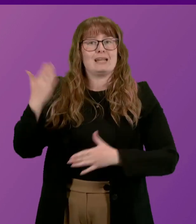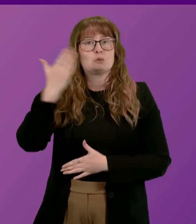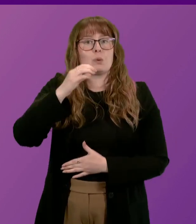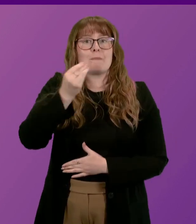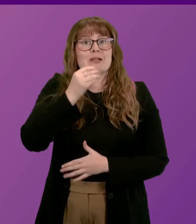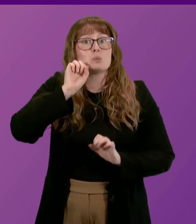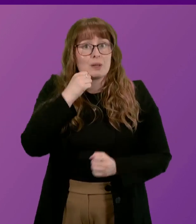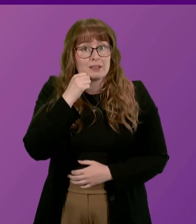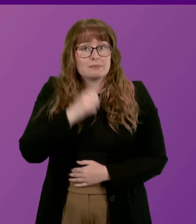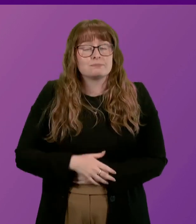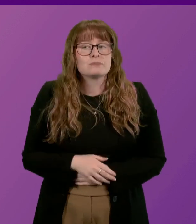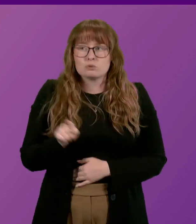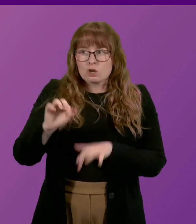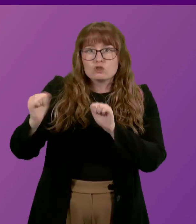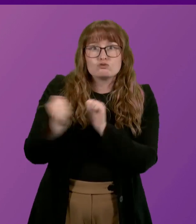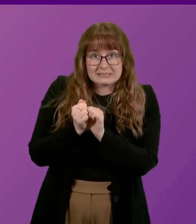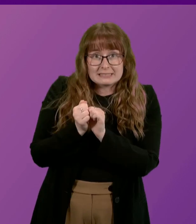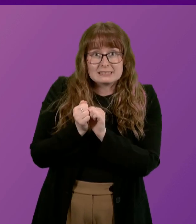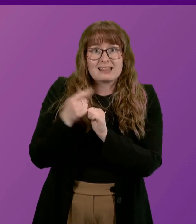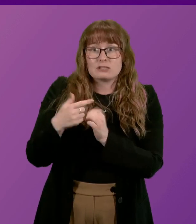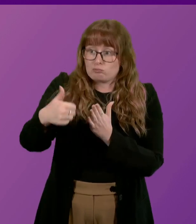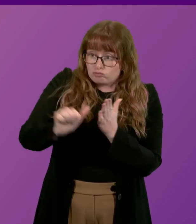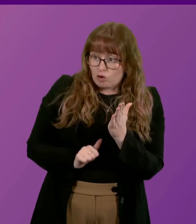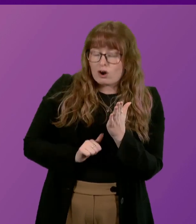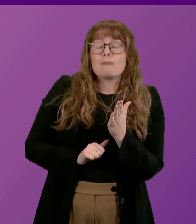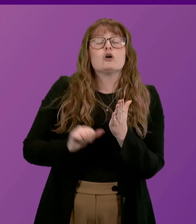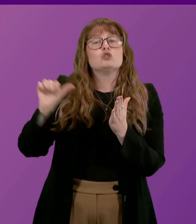Does the First Minister agree that the programme must be expanded to